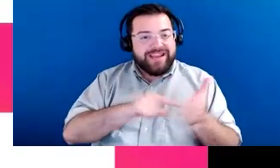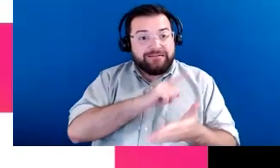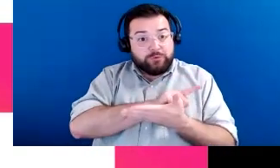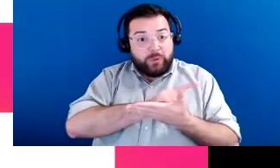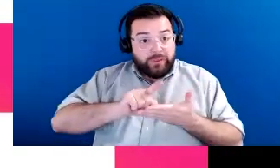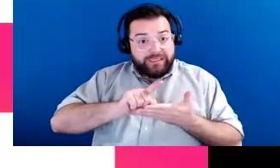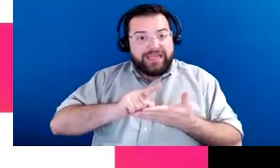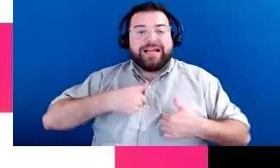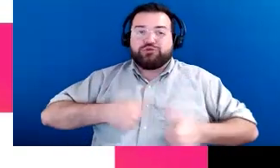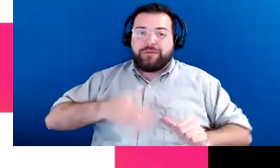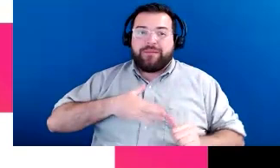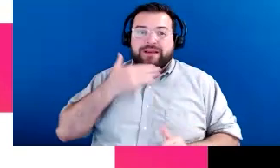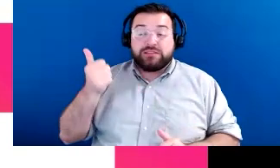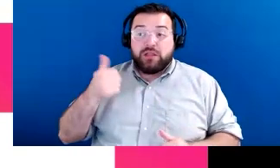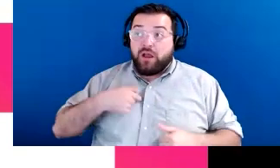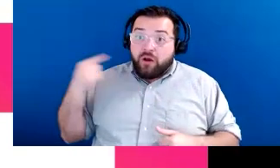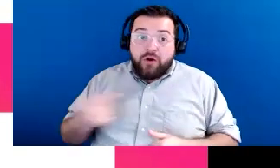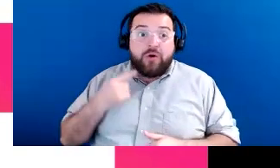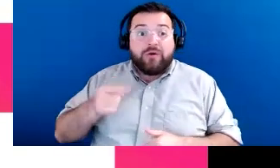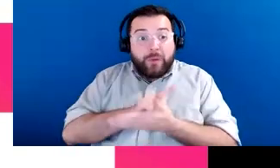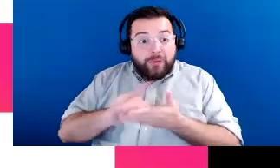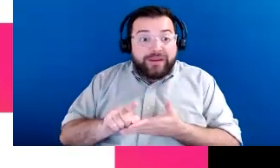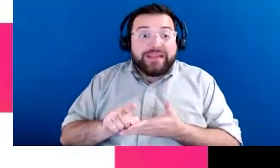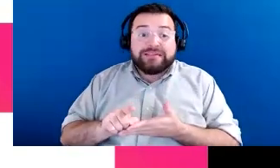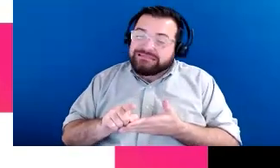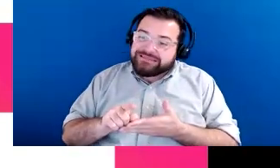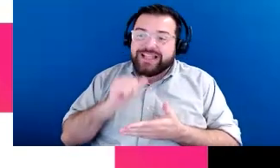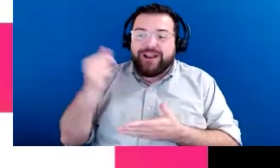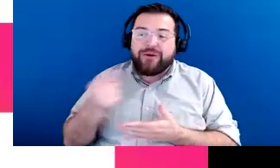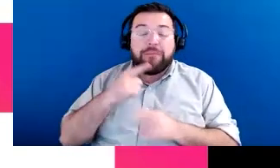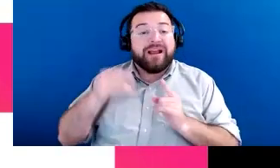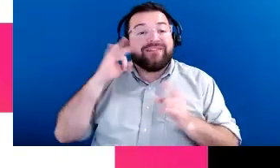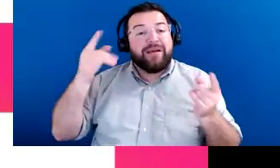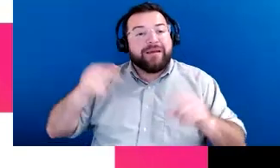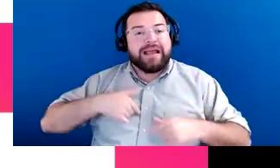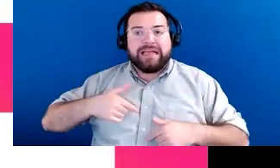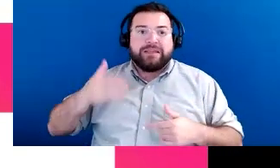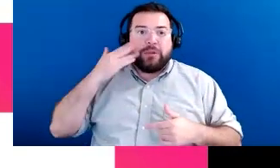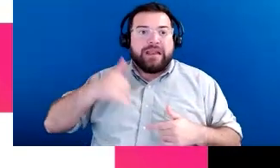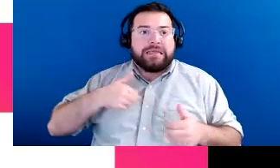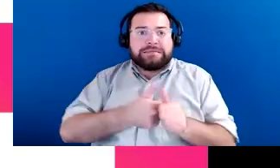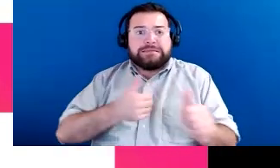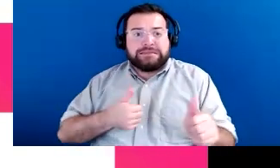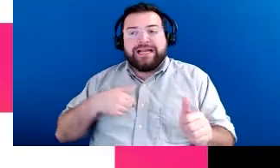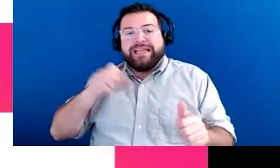I don't always meet that goal, but if I'm running late, if I know I'm going to be more than a couple days late, then I send them an announcement.